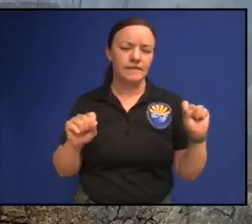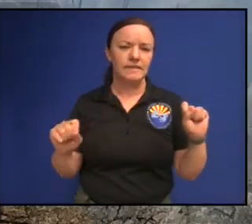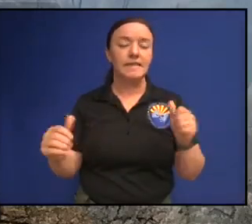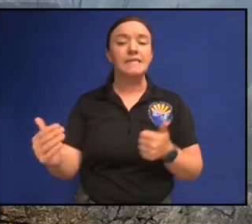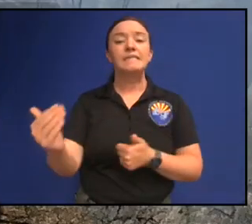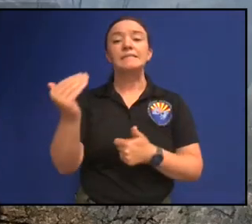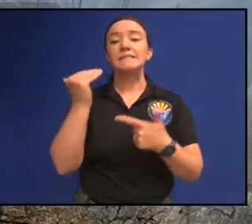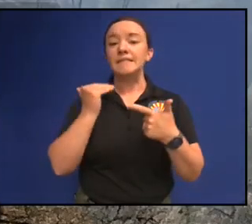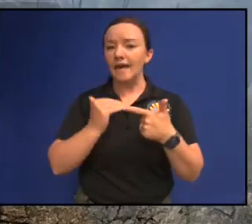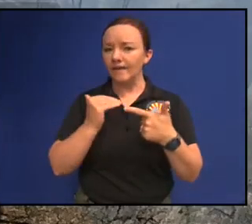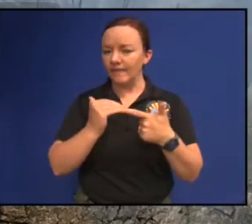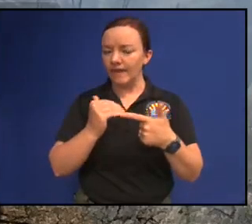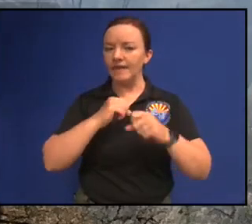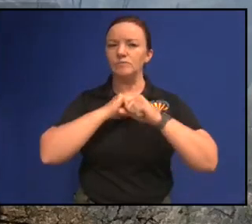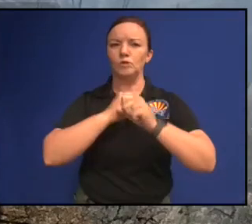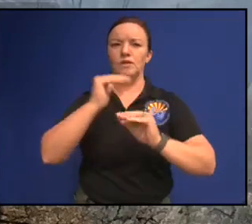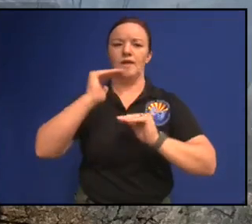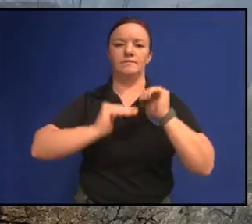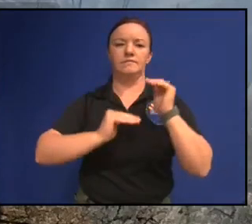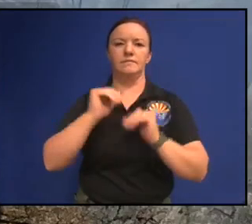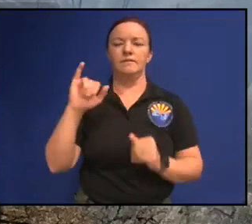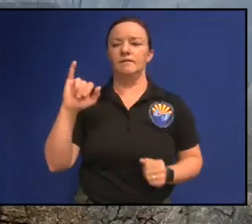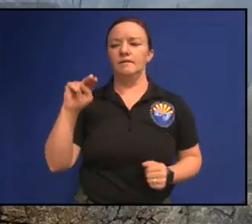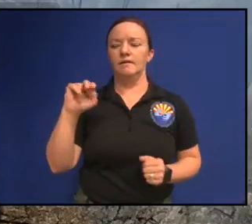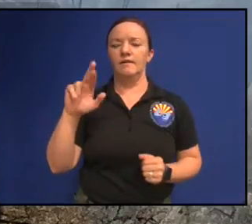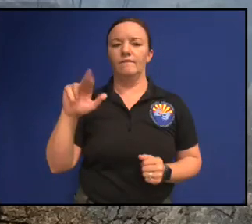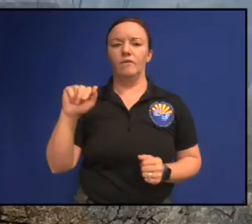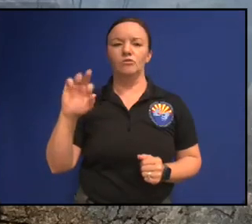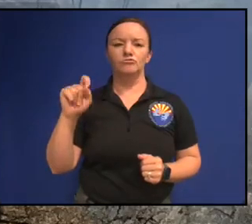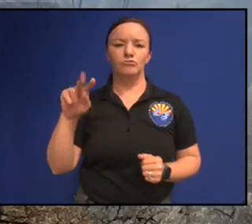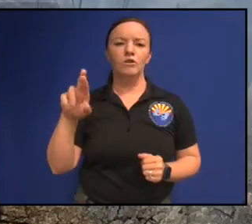THE TEAMS WILL BE DESIGNING -- OR IDENTIFYING ROAD